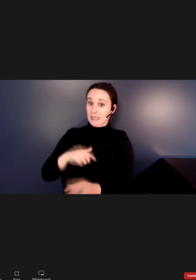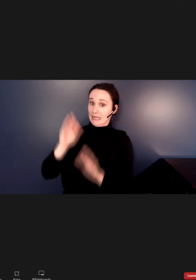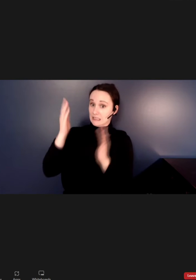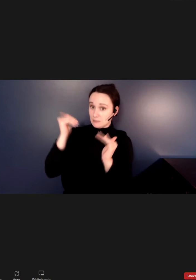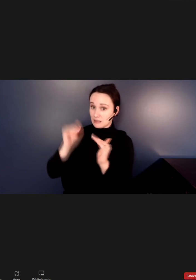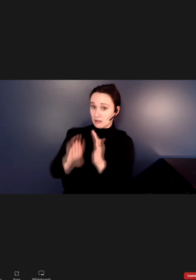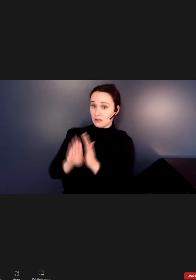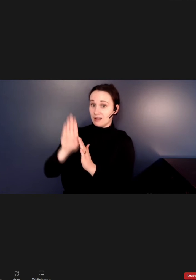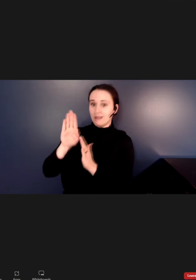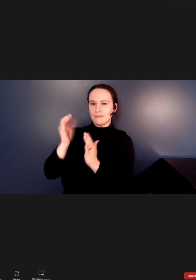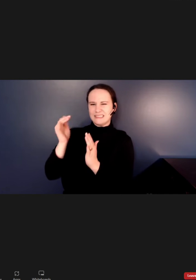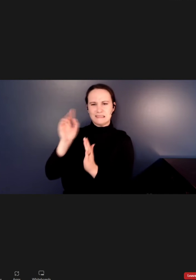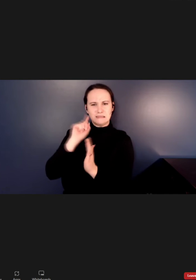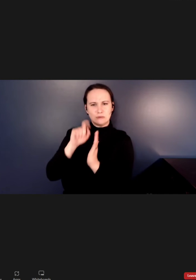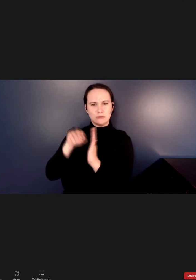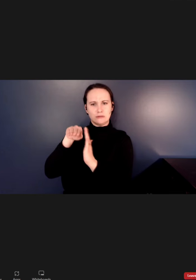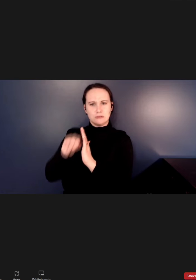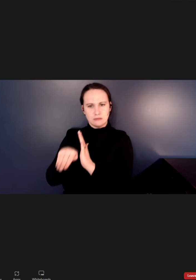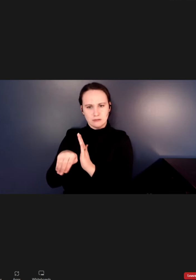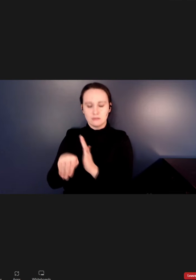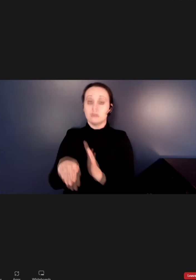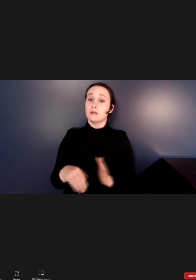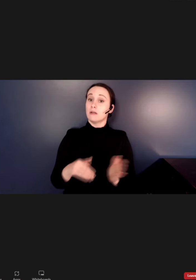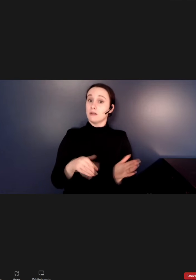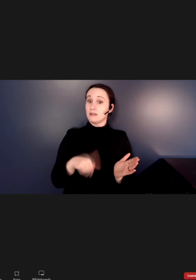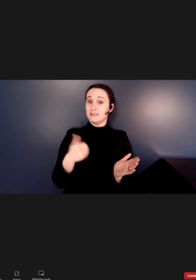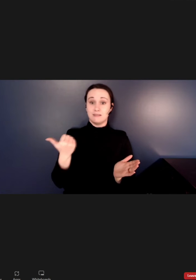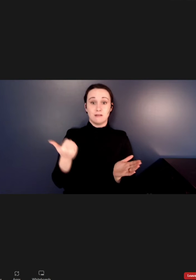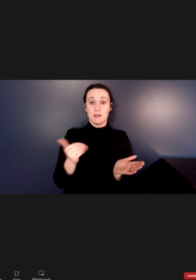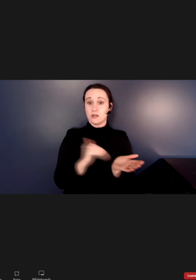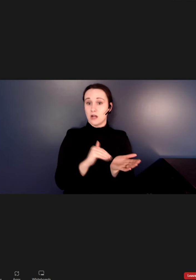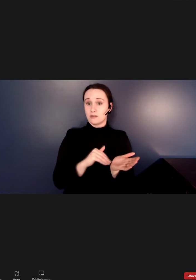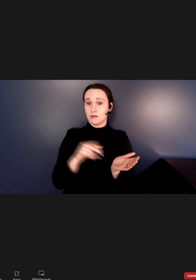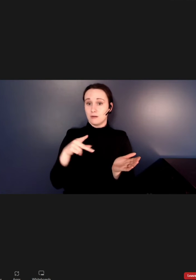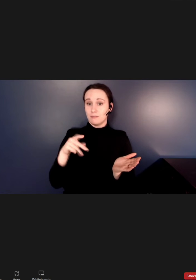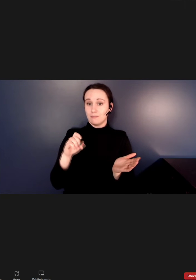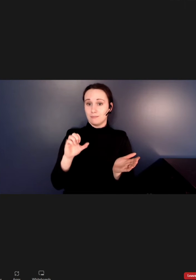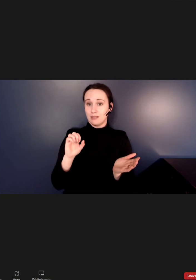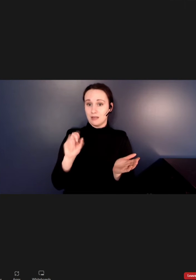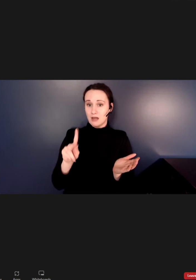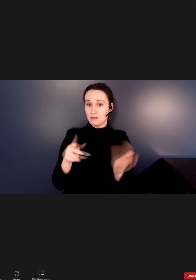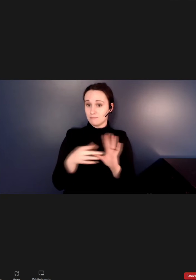So, I think, as Dr. Peacock said, looking at doing things differently is really